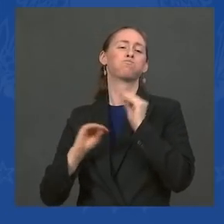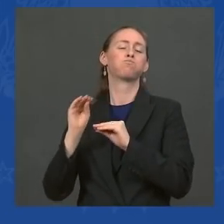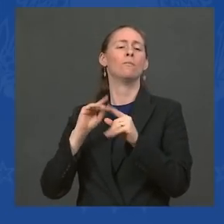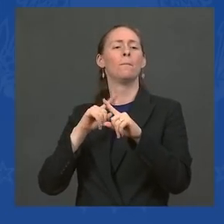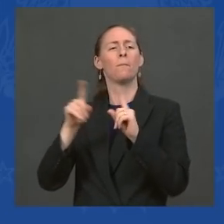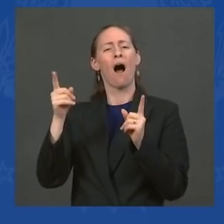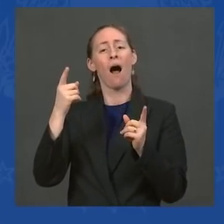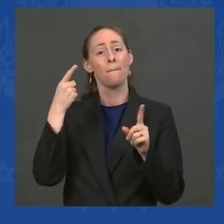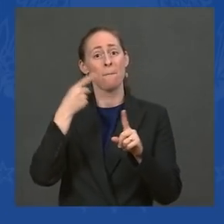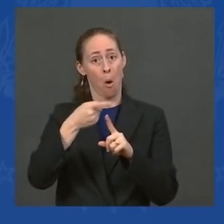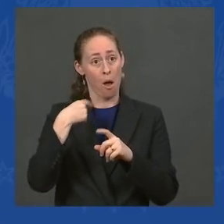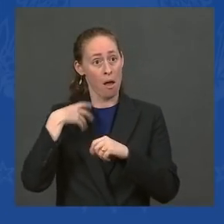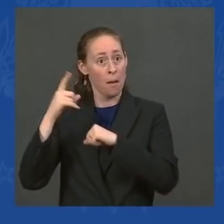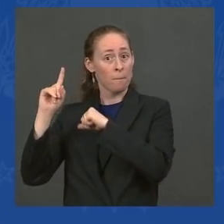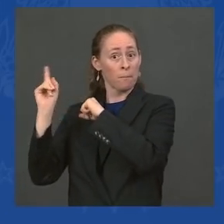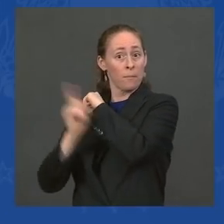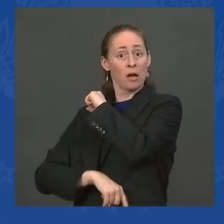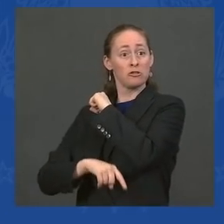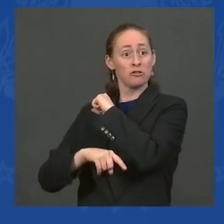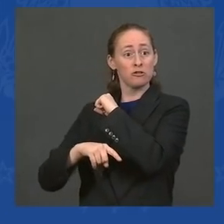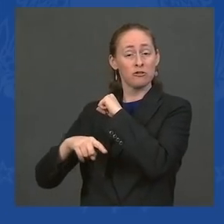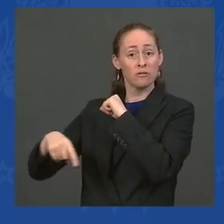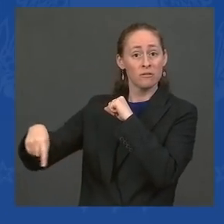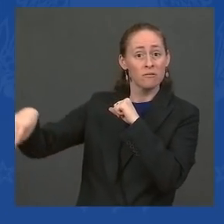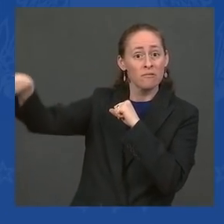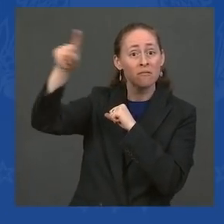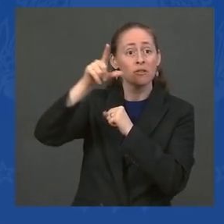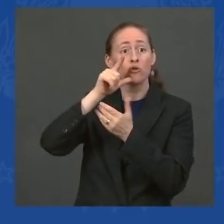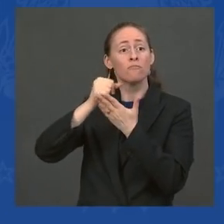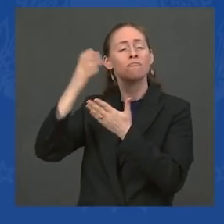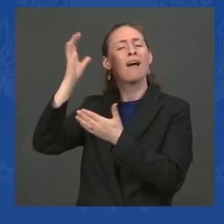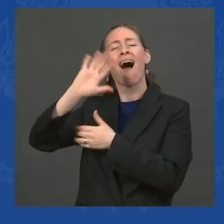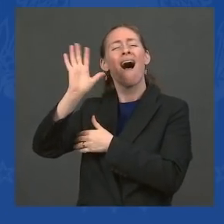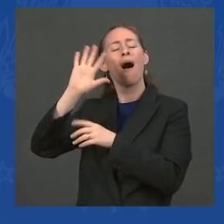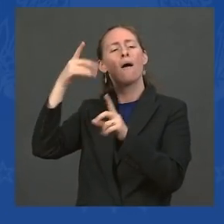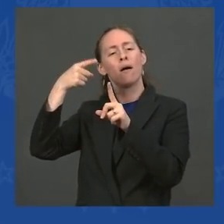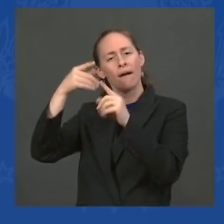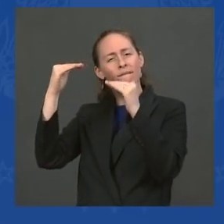But just pay your fair share. Just pay your fair share.